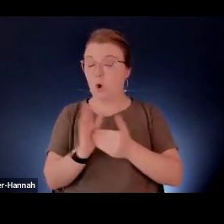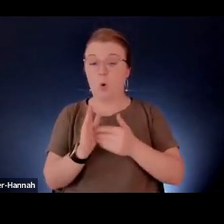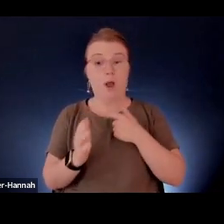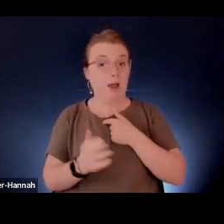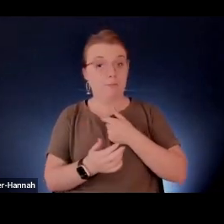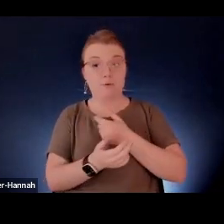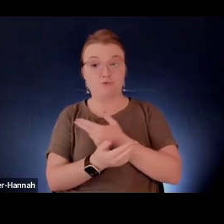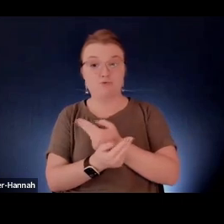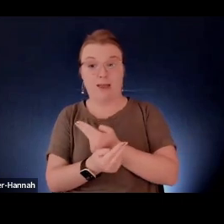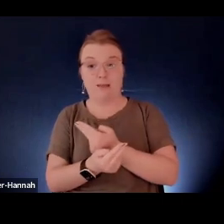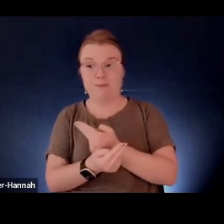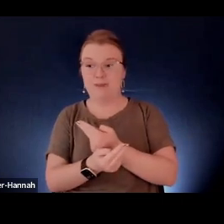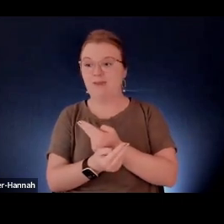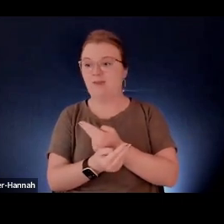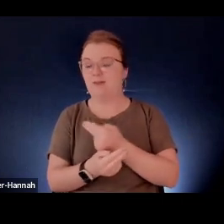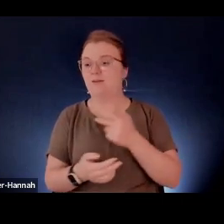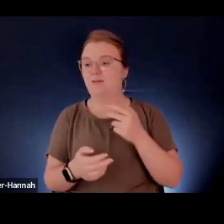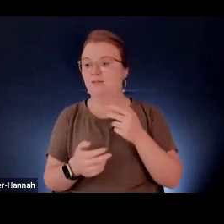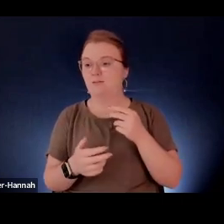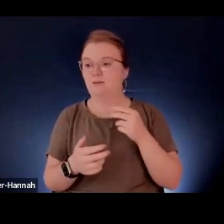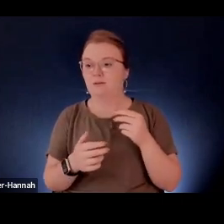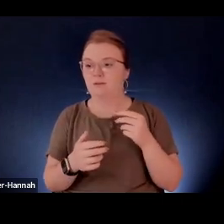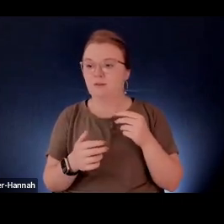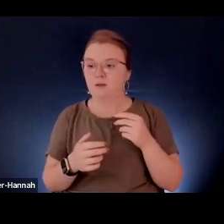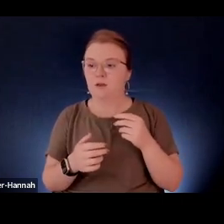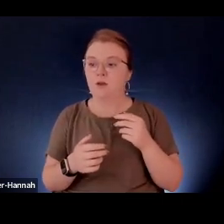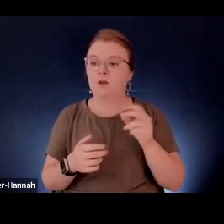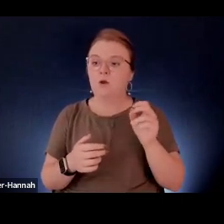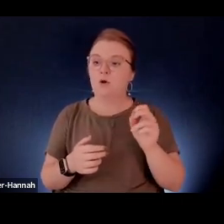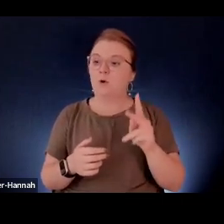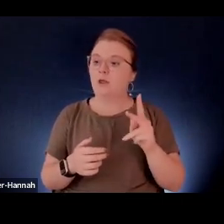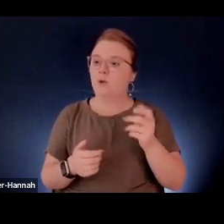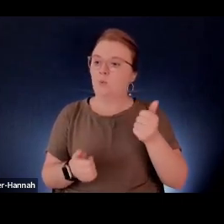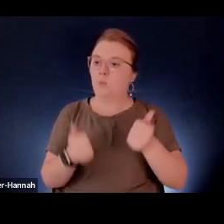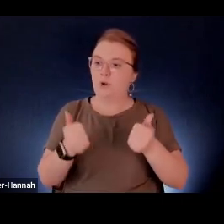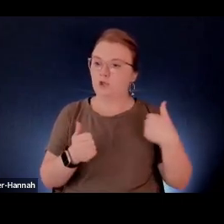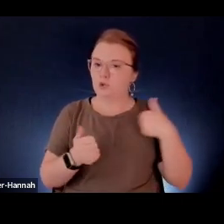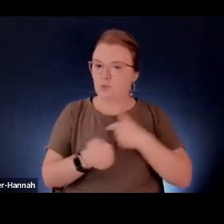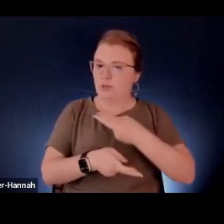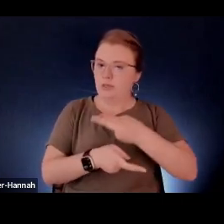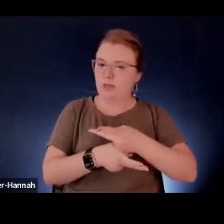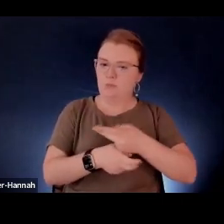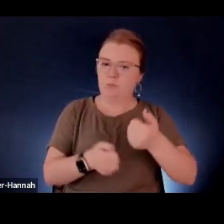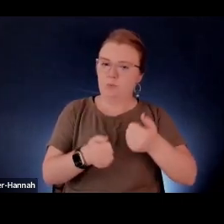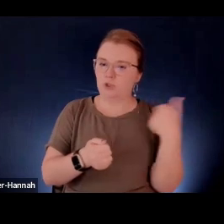[participant giggling] Which one of these should we keep and start over?